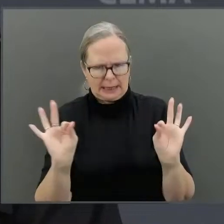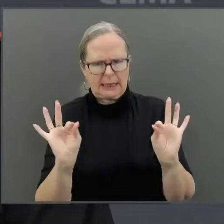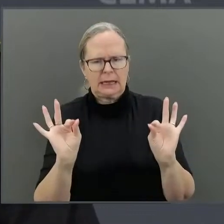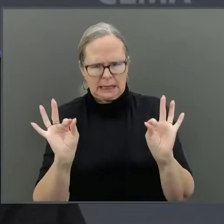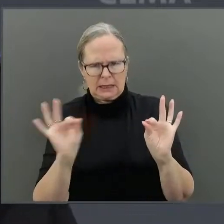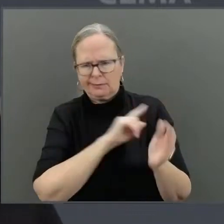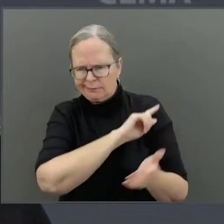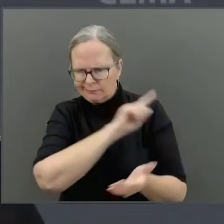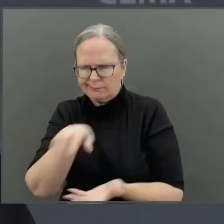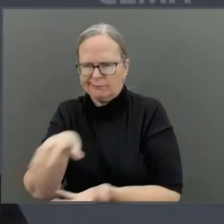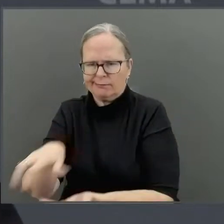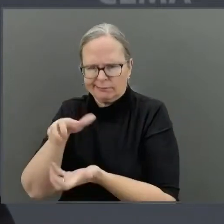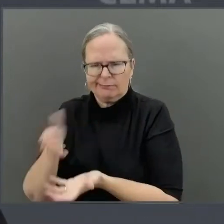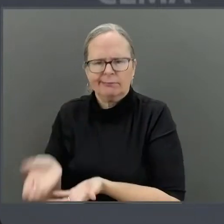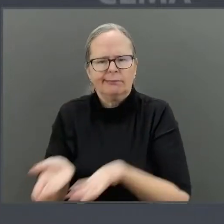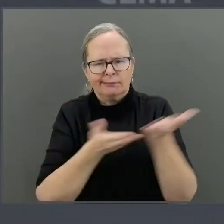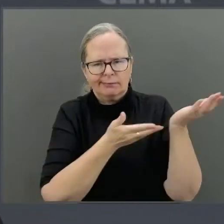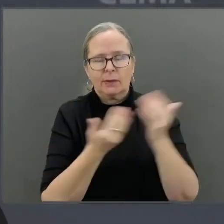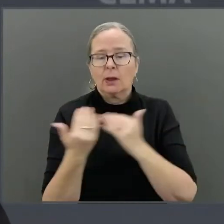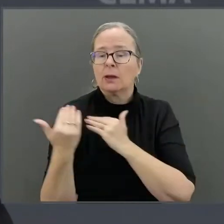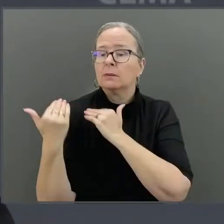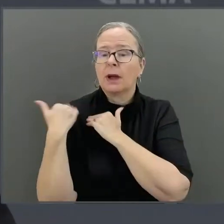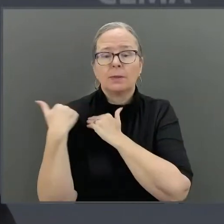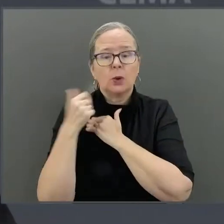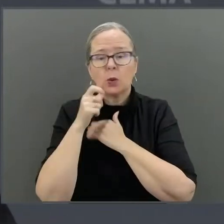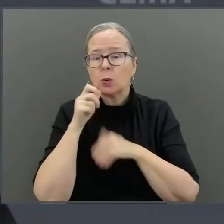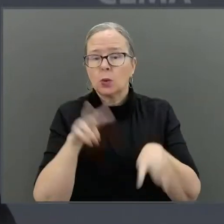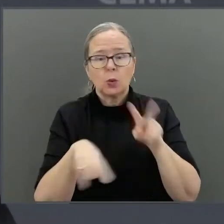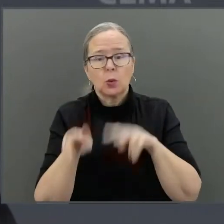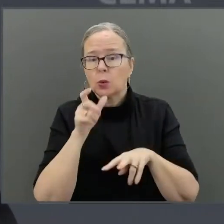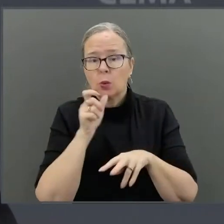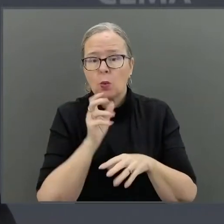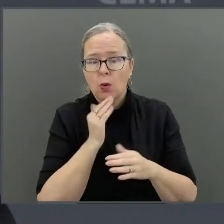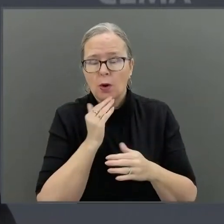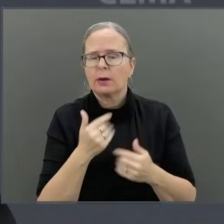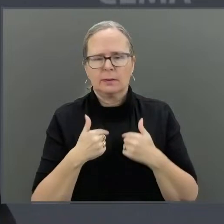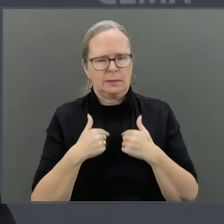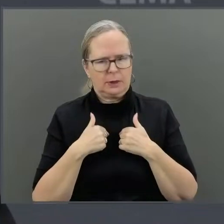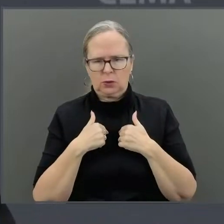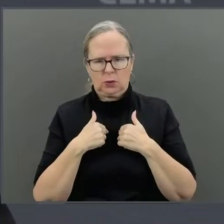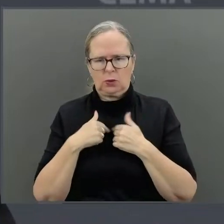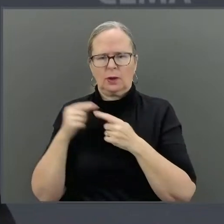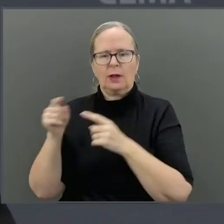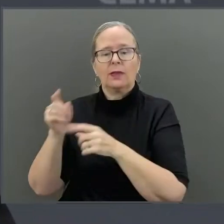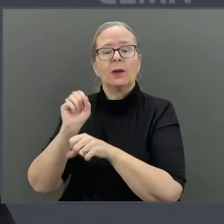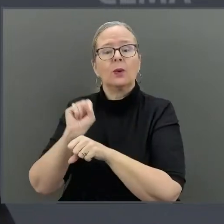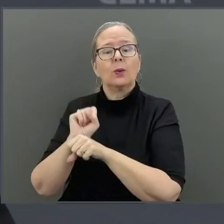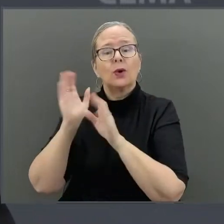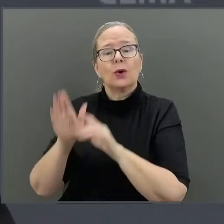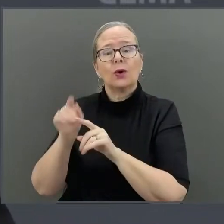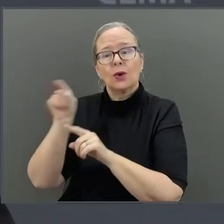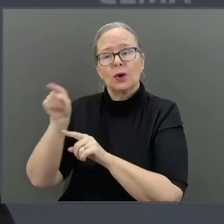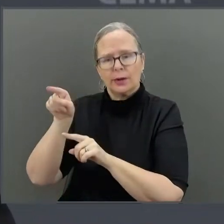that river water is not safe for drinking it is only to be used for commercial construction